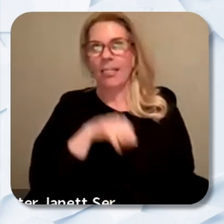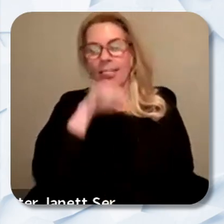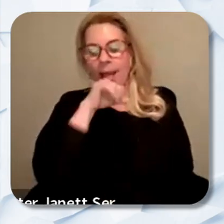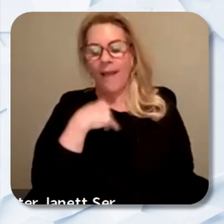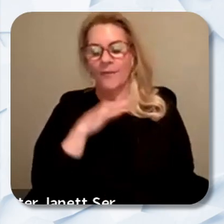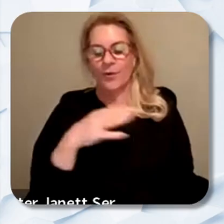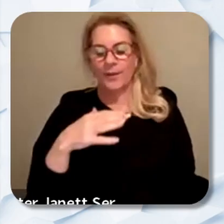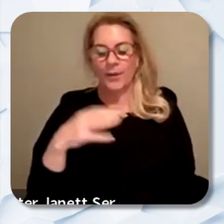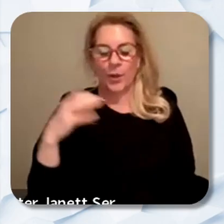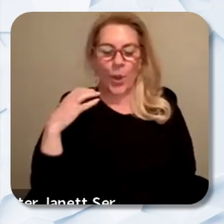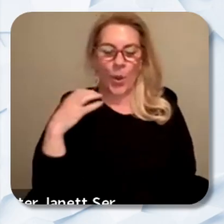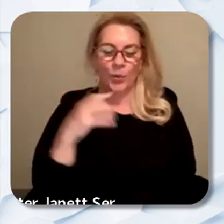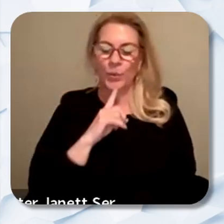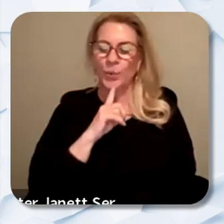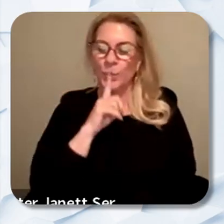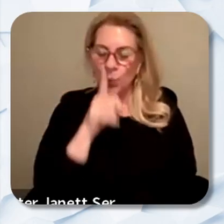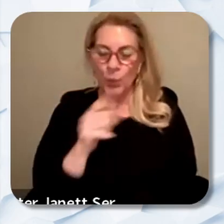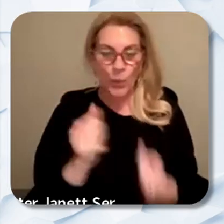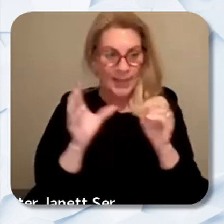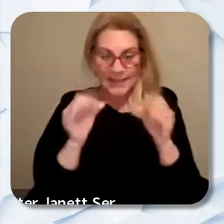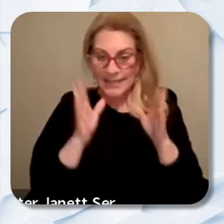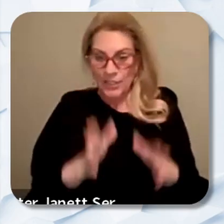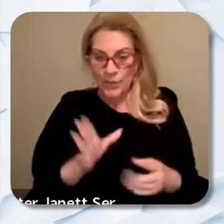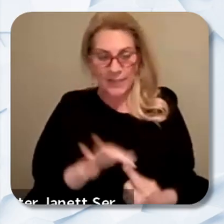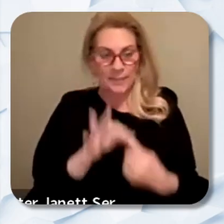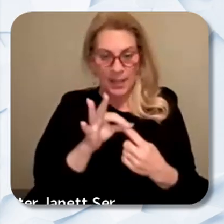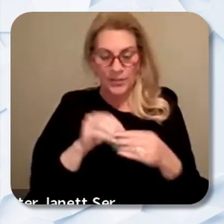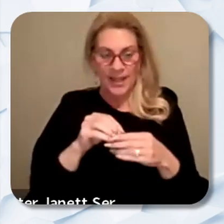because it it is true with teachers you know especially in state and federal programs is